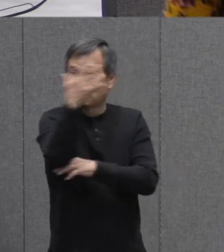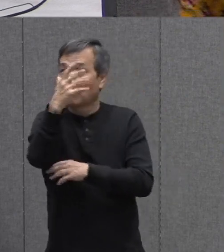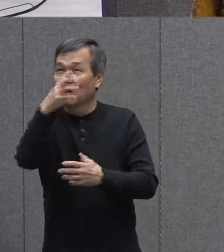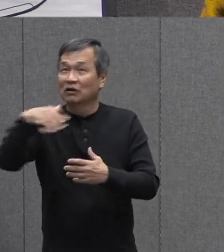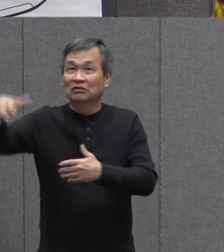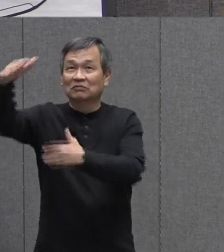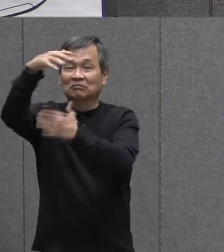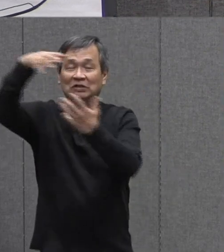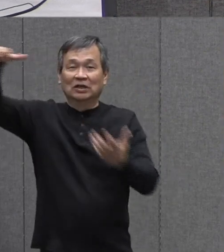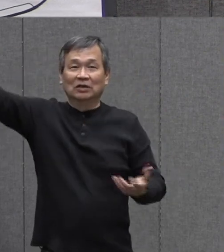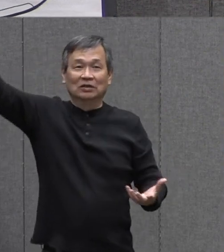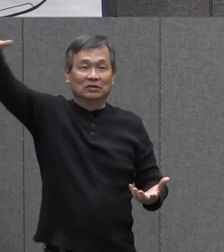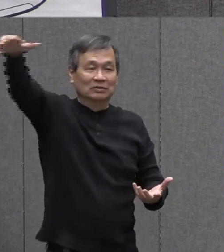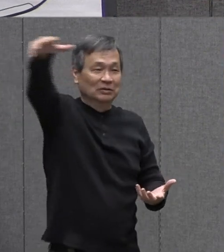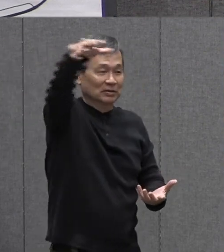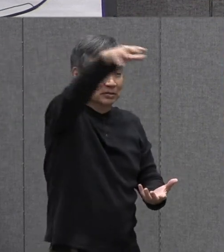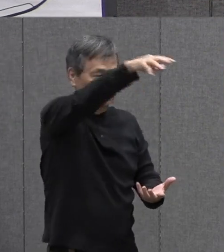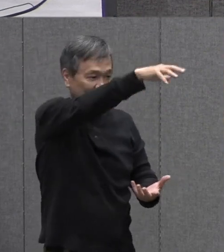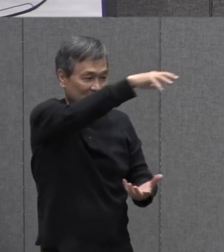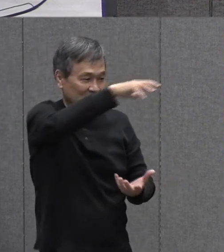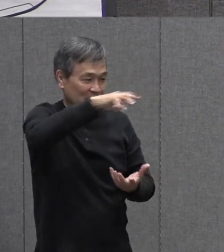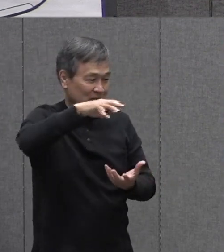Four things, whoo, it's gonna be tricky for me.